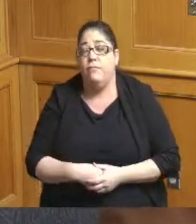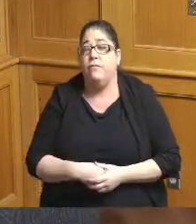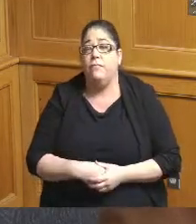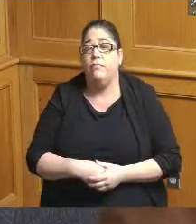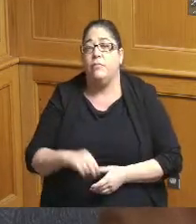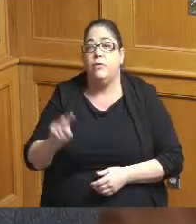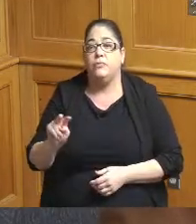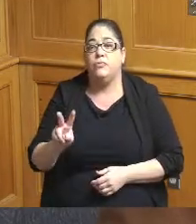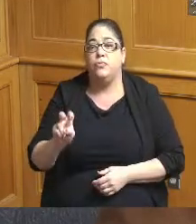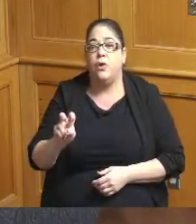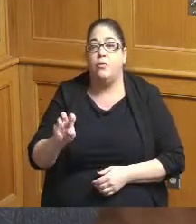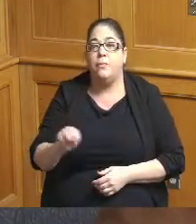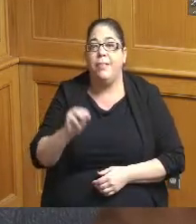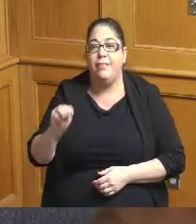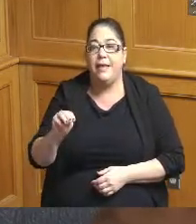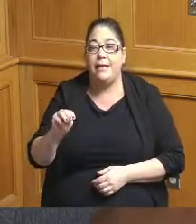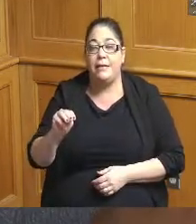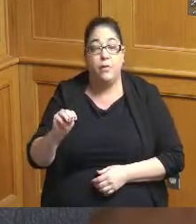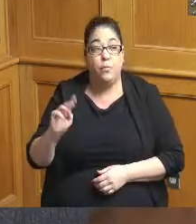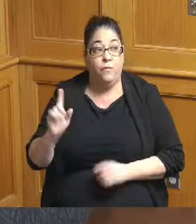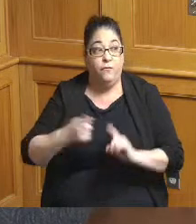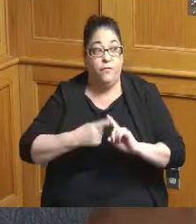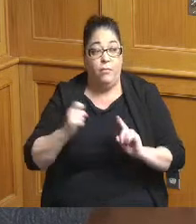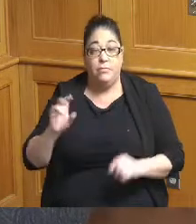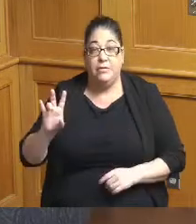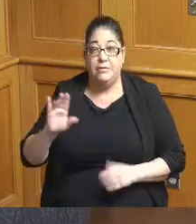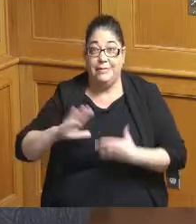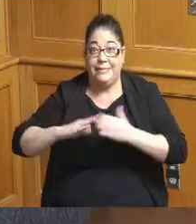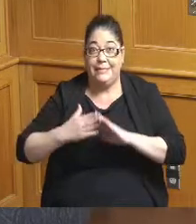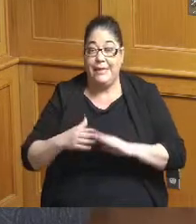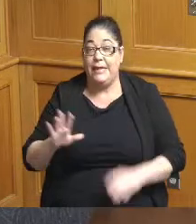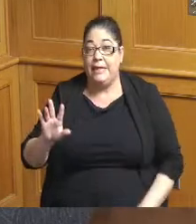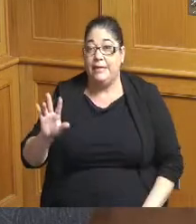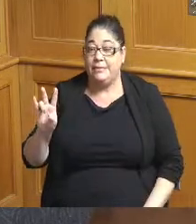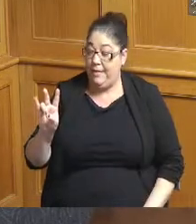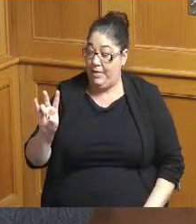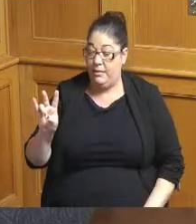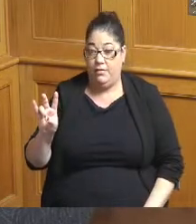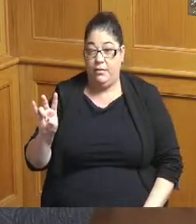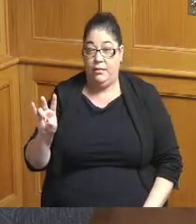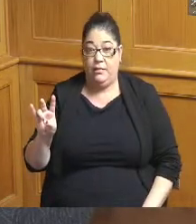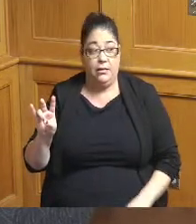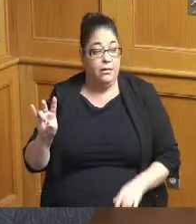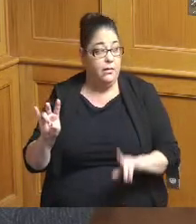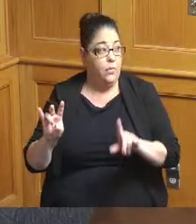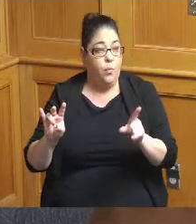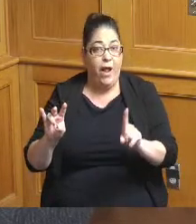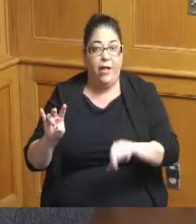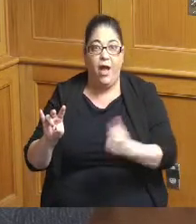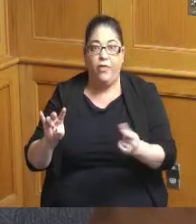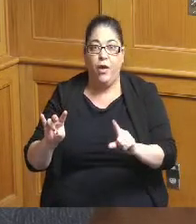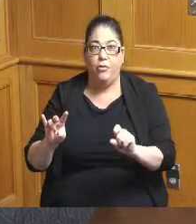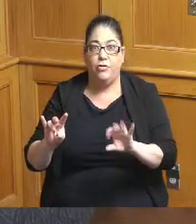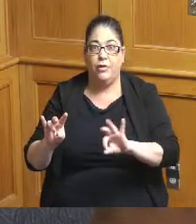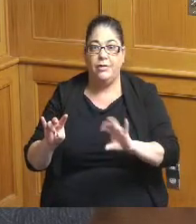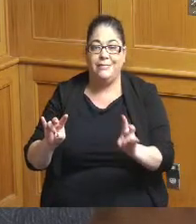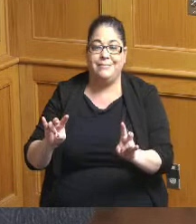the city gave 7 million so it leaves us with 193 million dollar Gap I had asked about who's paying